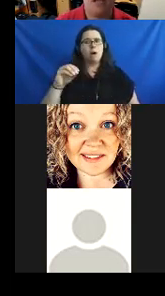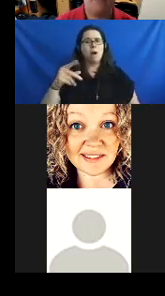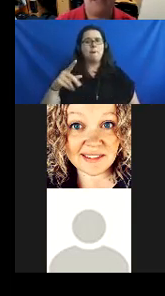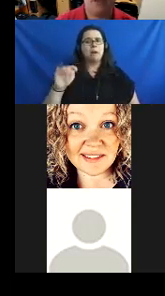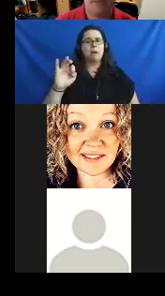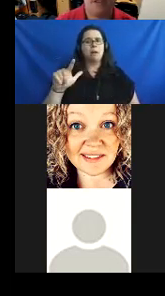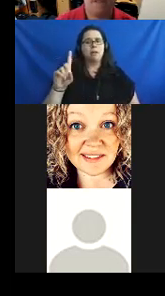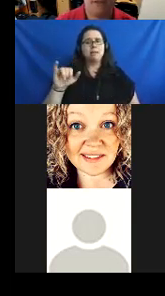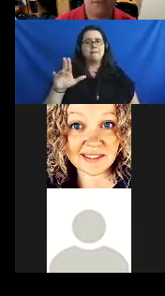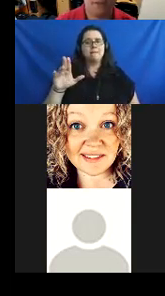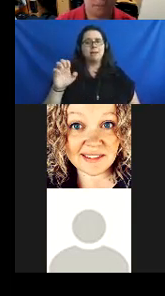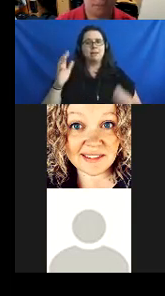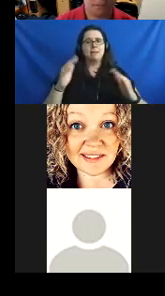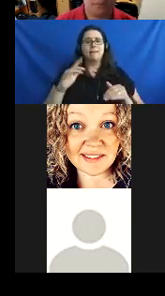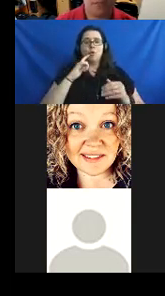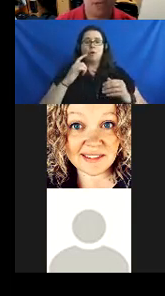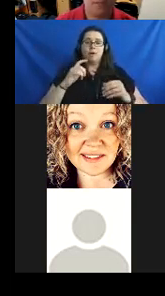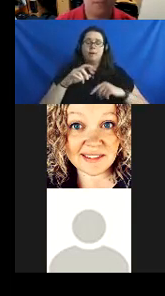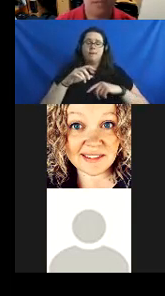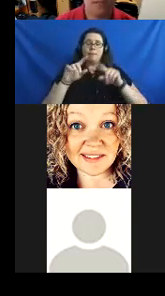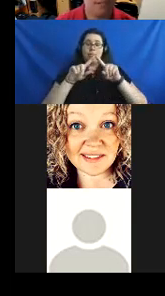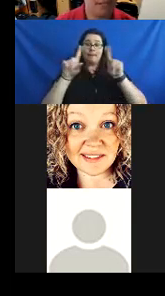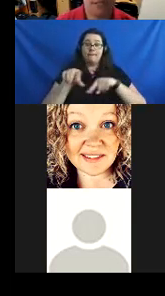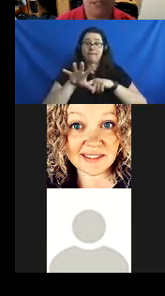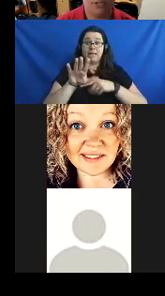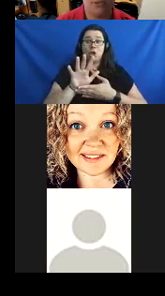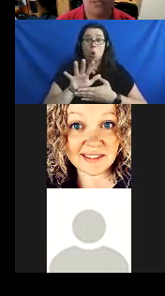FOR VIDEO MAGNIFIERS THAT COULD INCLUDE THE ELECTRONIC